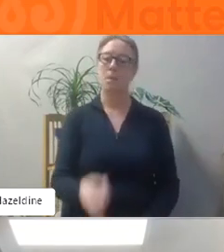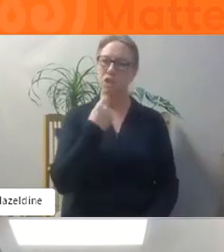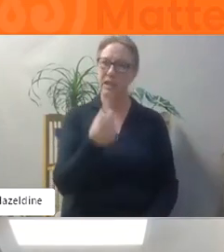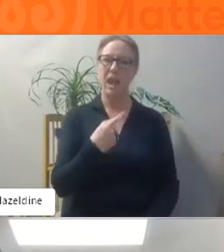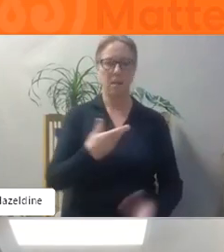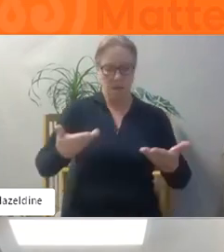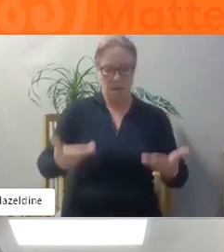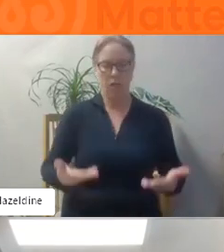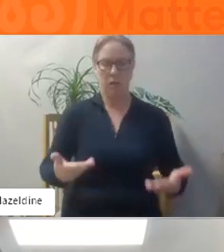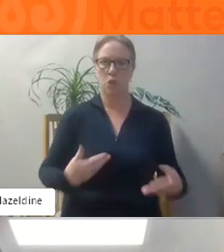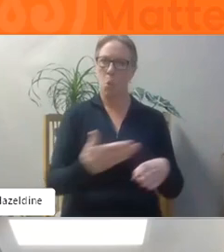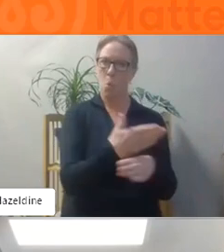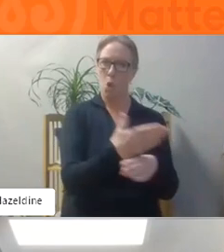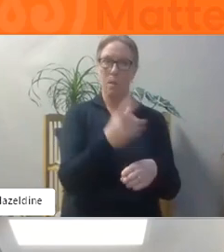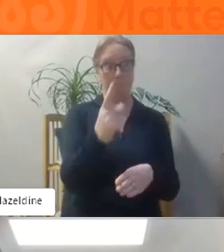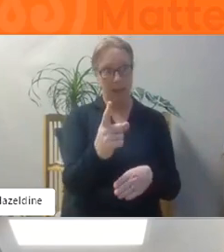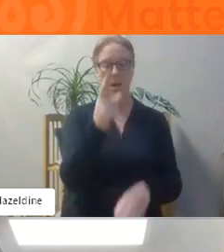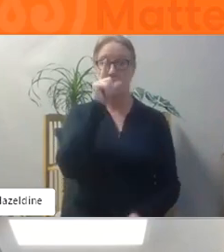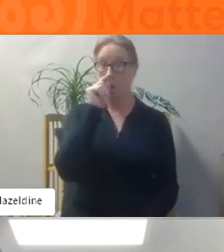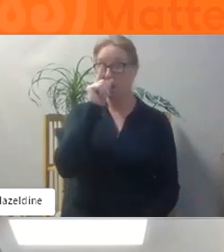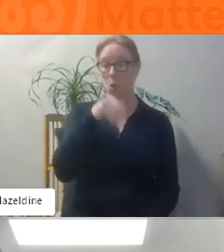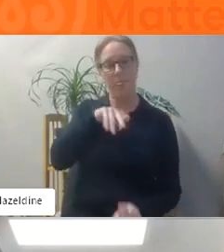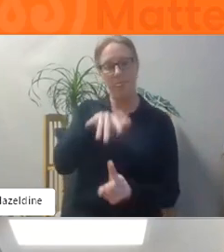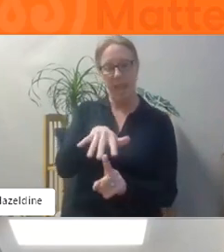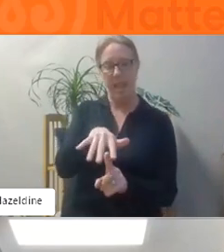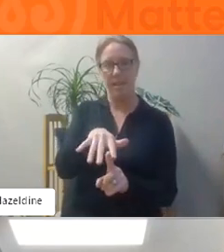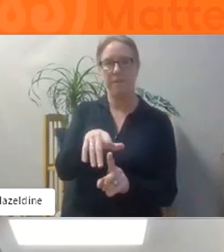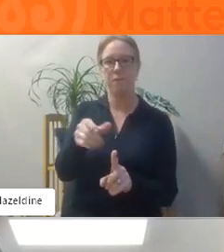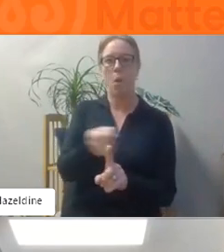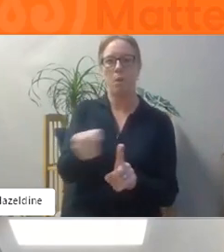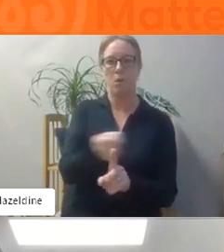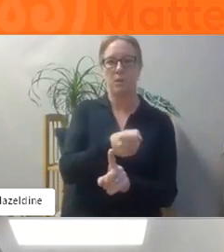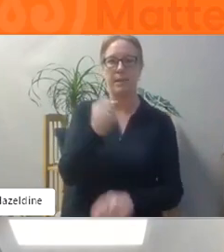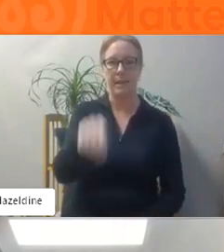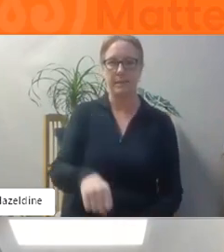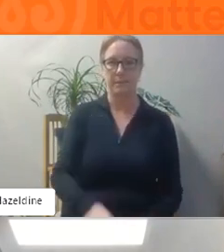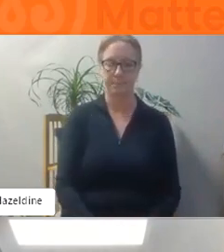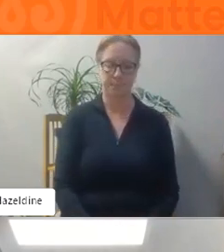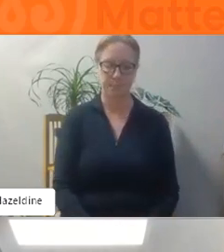practice, but the potential is there. I think we're stuck and